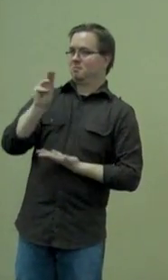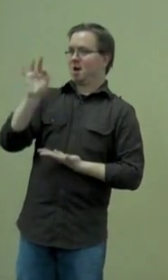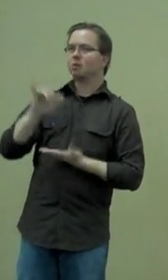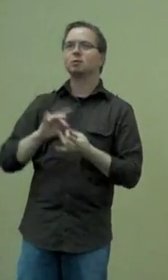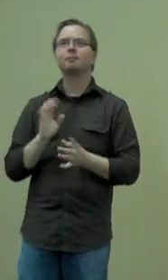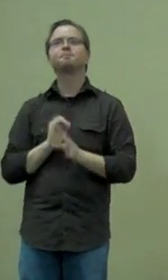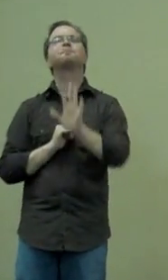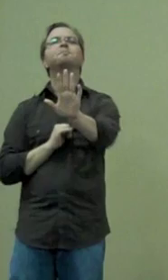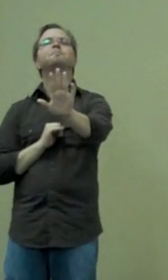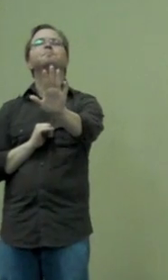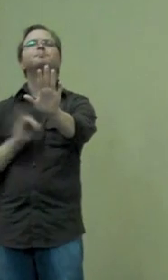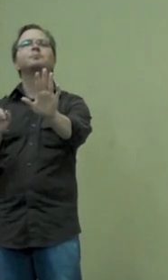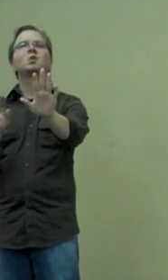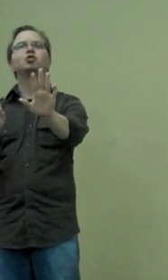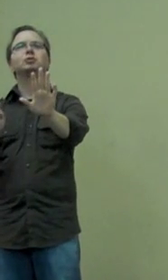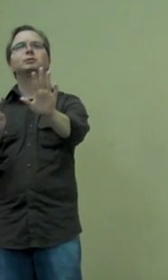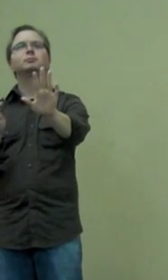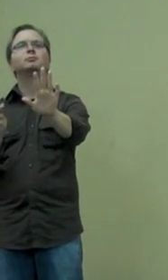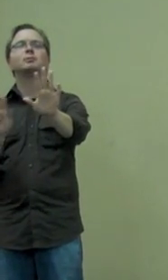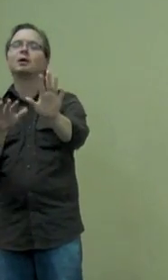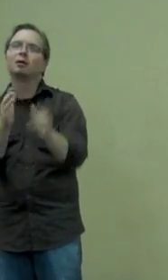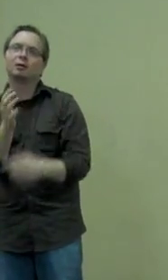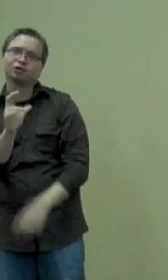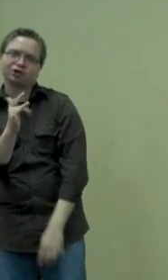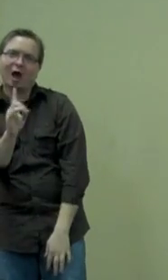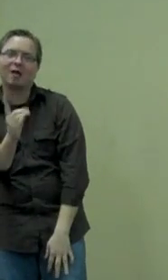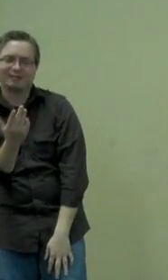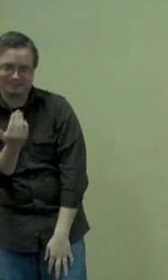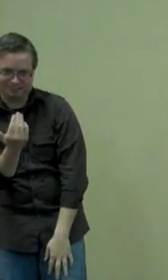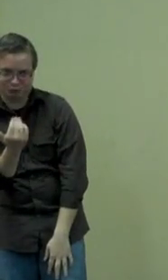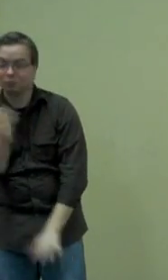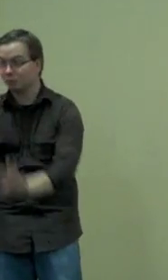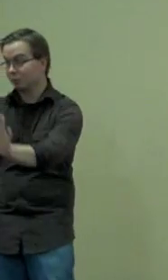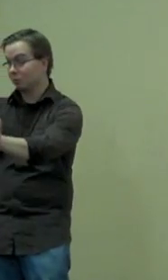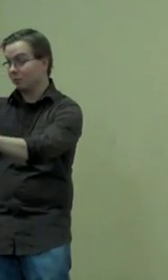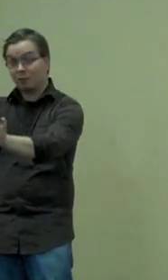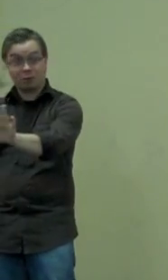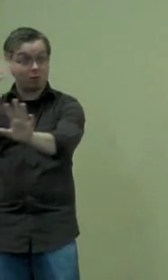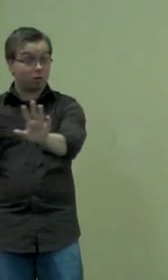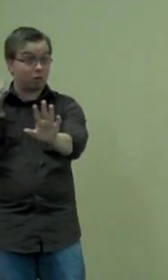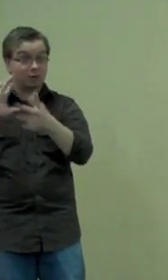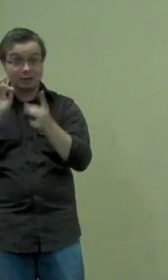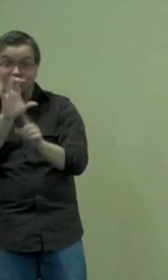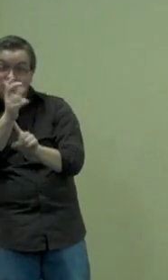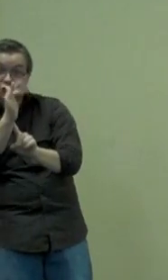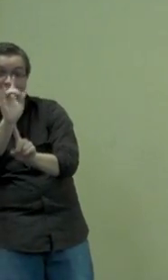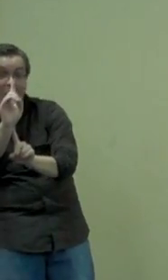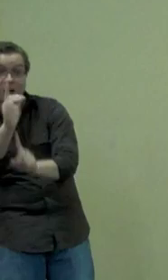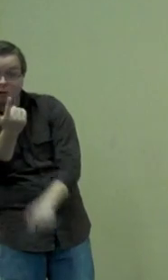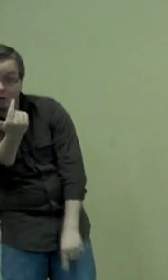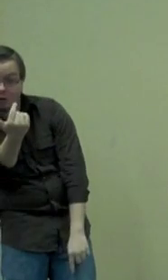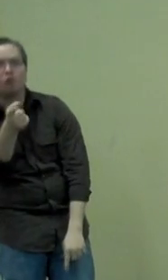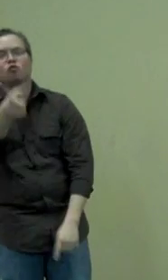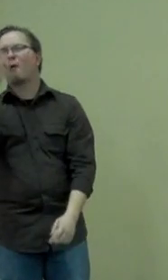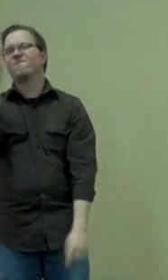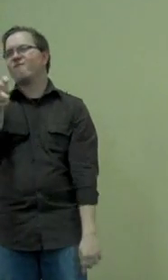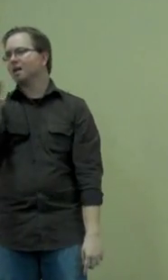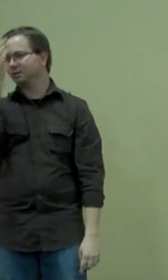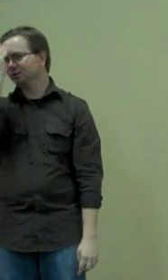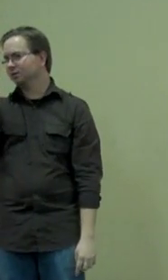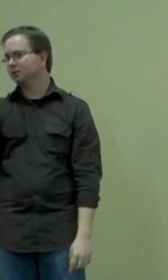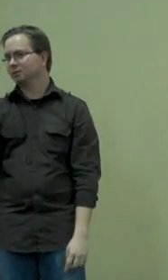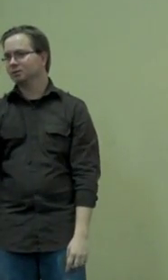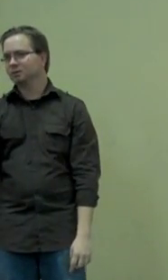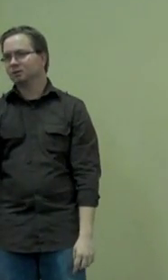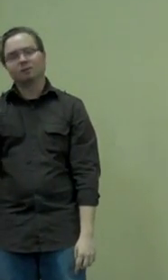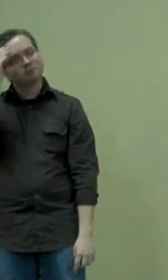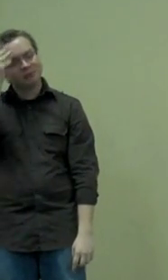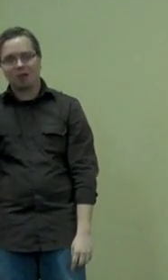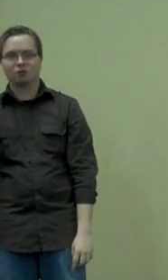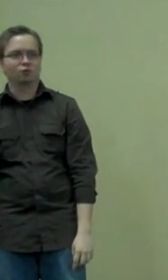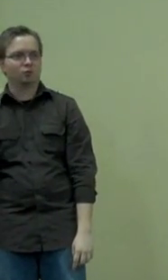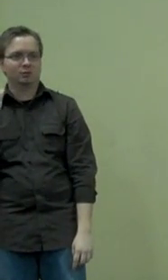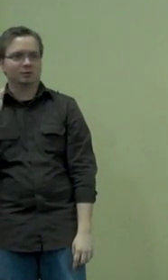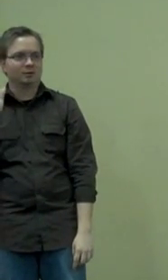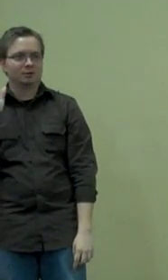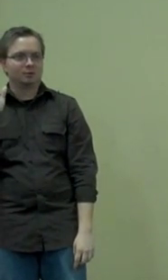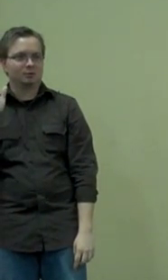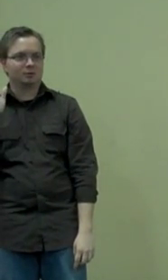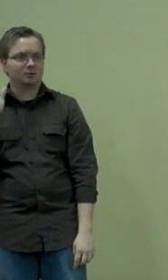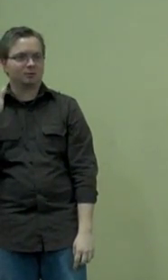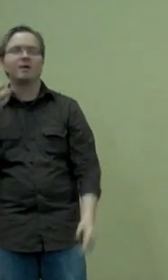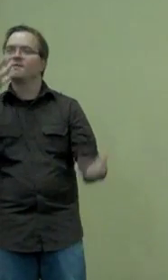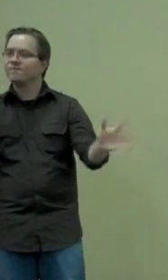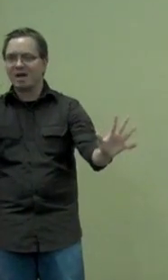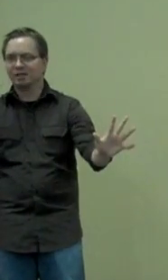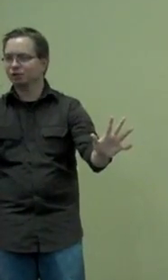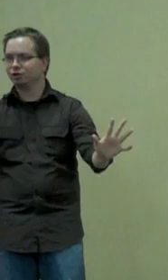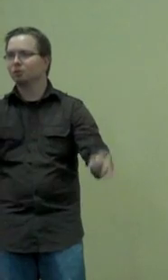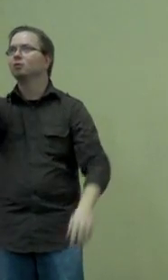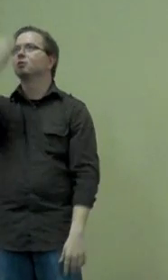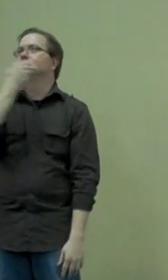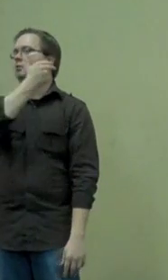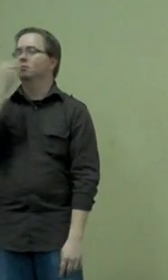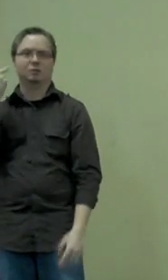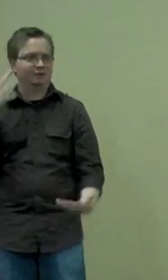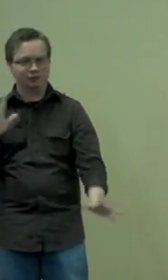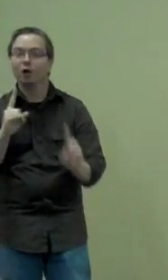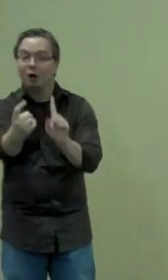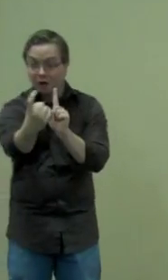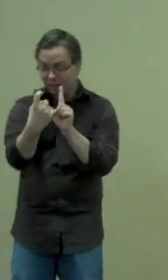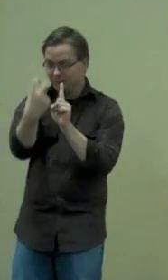And Mary was up front, not Jesus' mother Mary, ok guys, a camp counselor, was up front